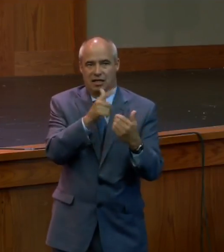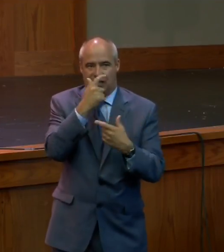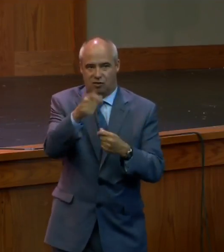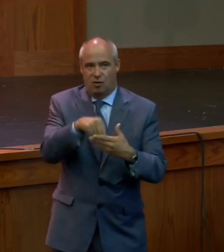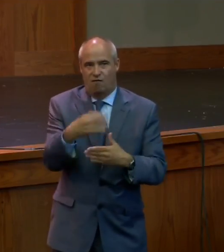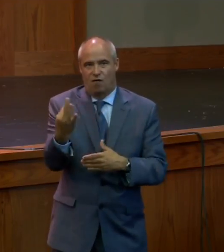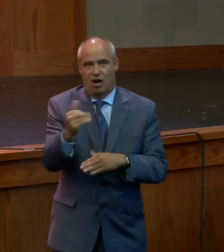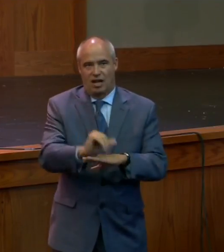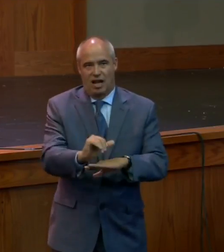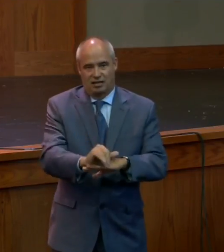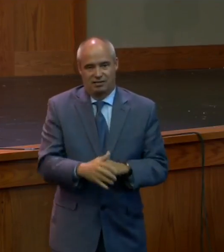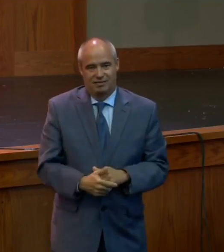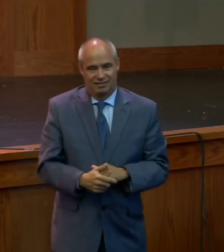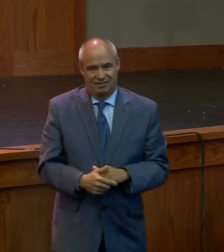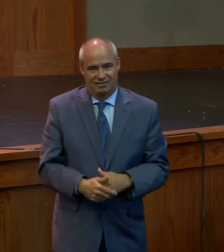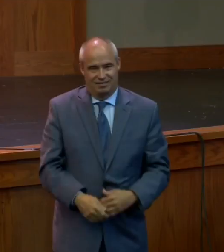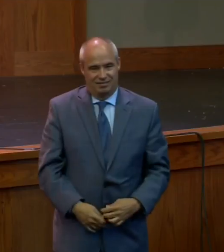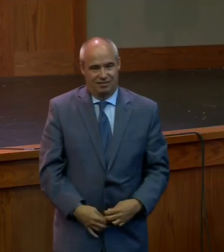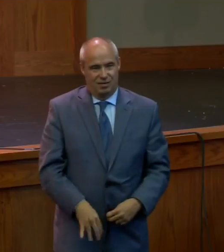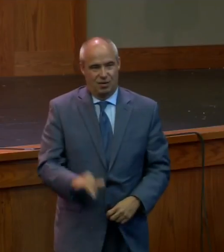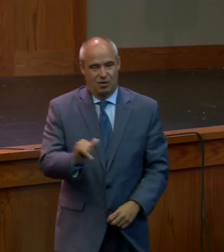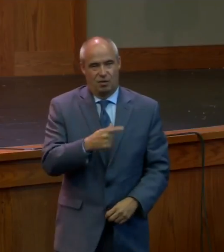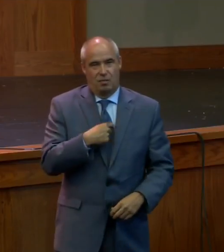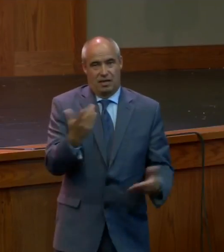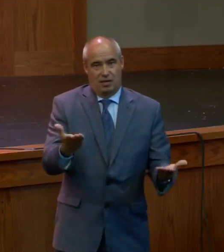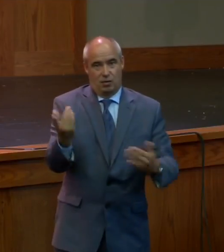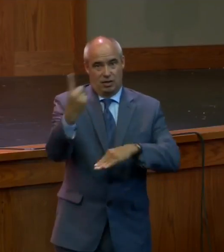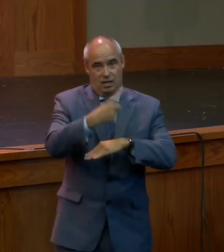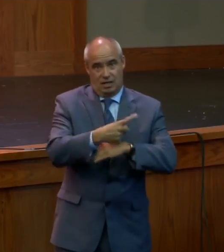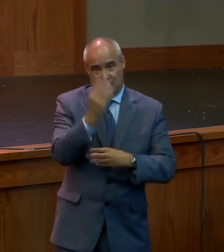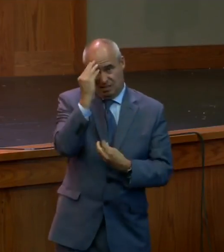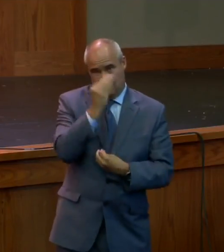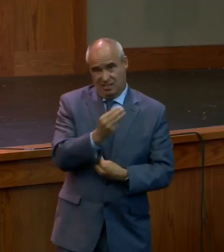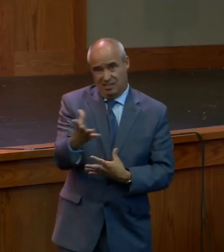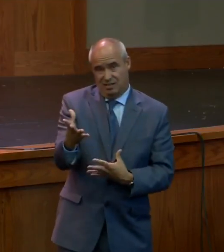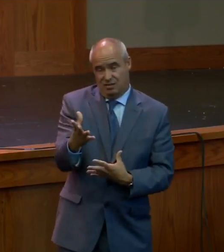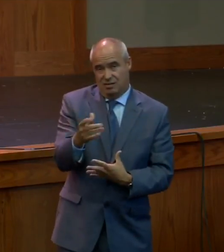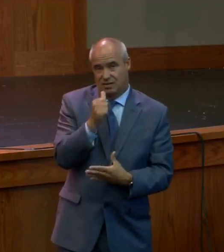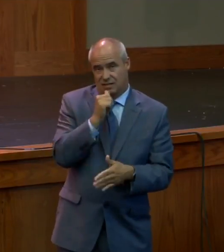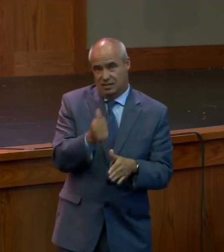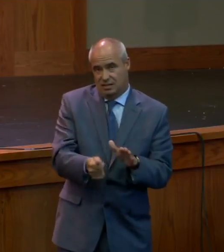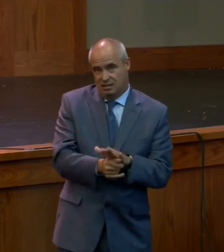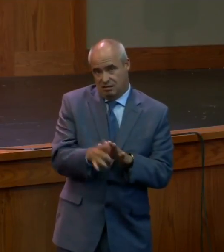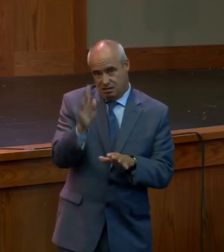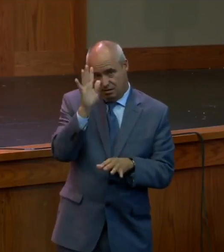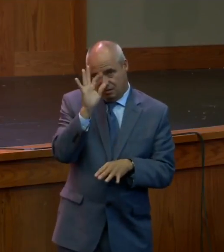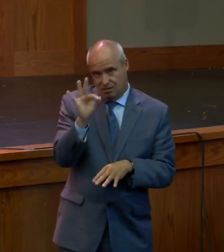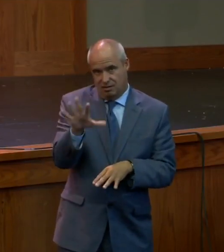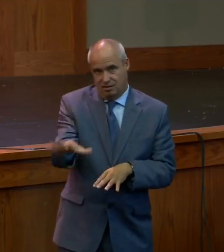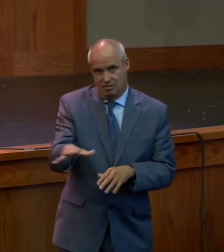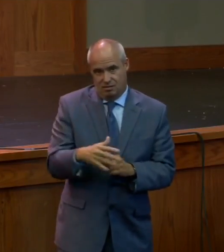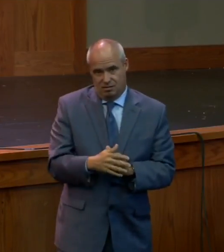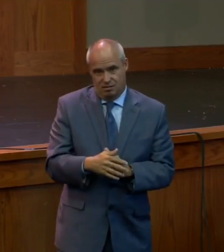I ALSO AM HERE TODAY TO LET YOU IN ON A LITTLE SECRET.